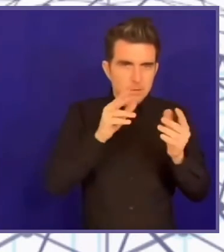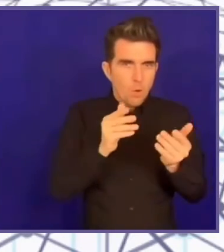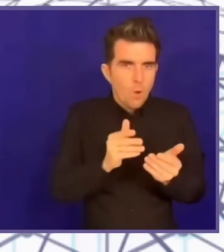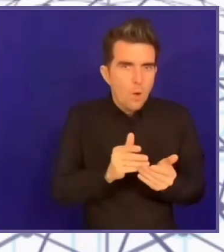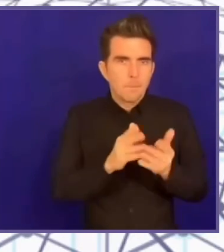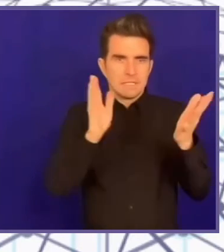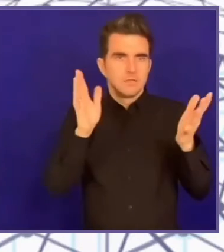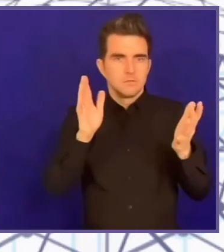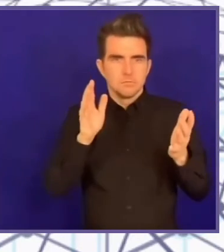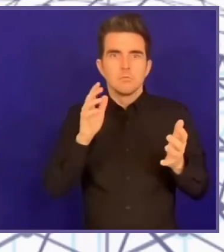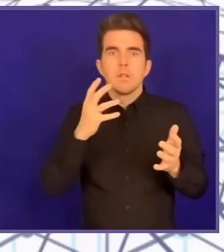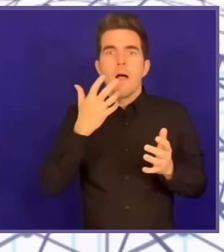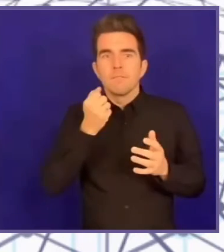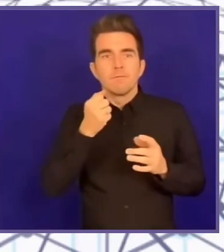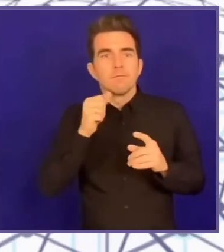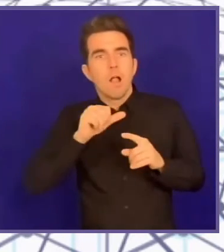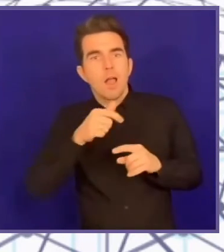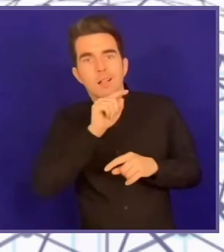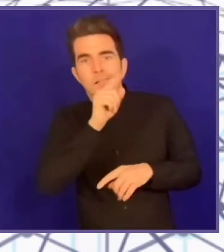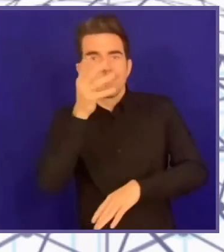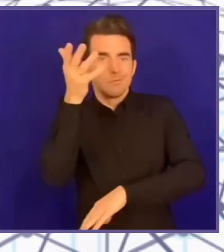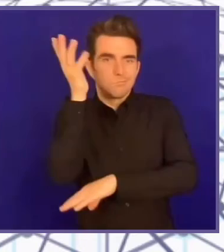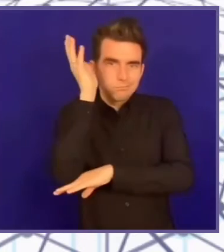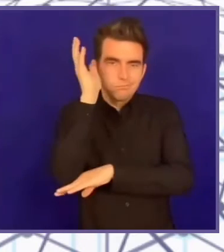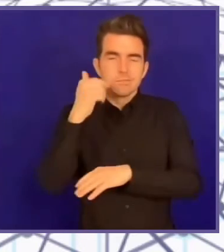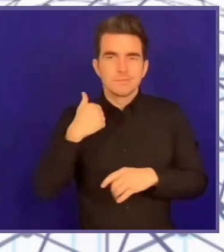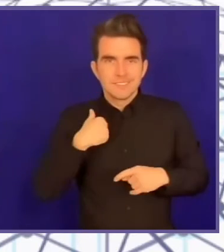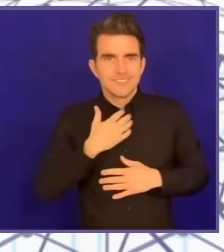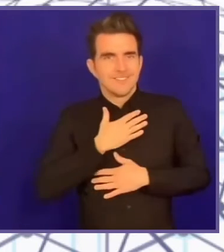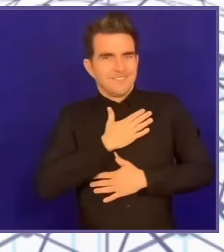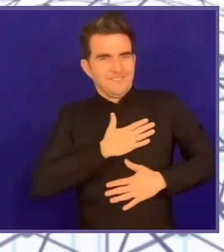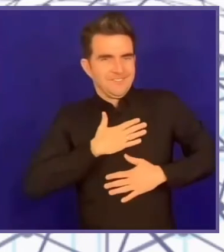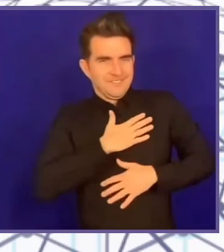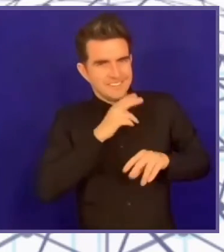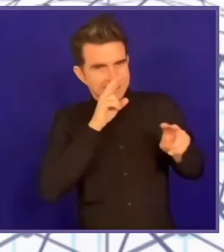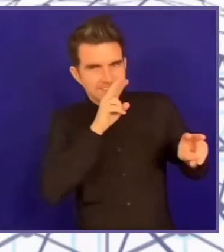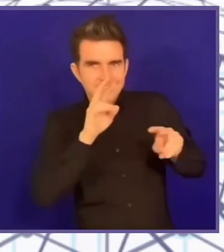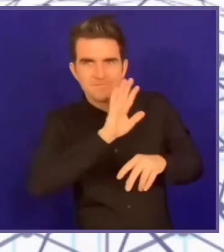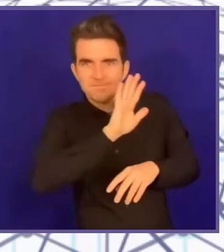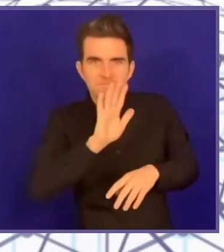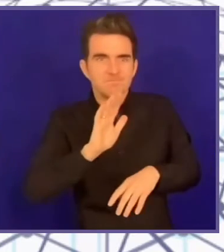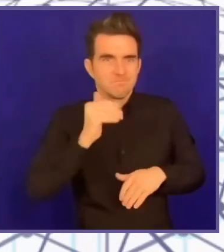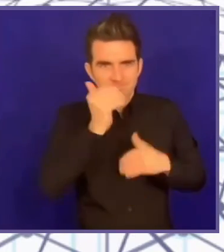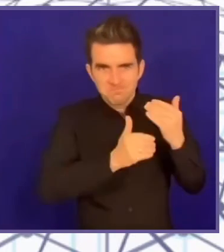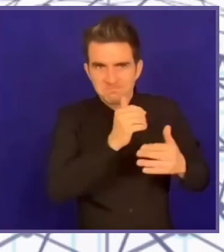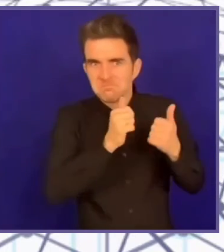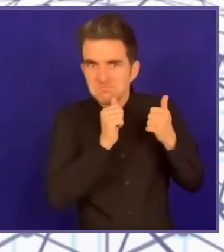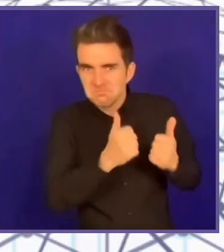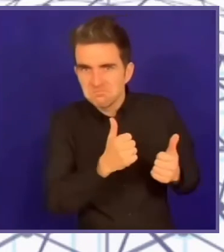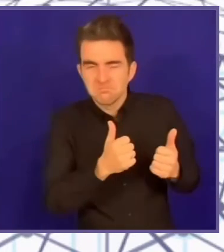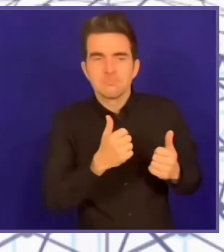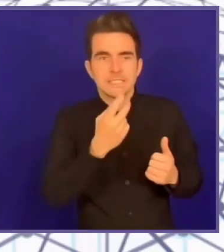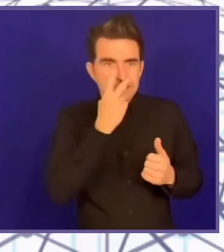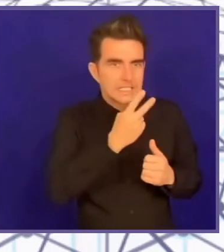I was mostly overjoyed that others on here, including Professor Holloway,